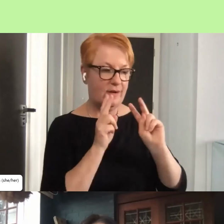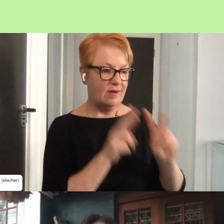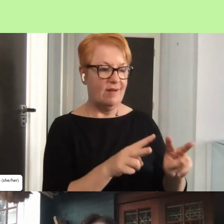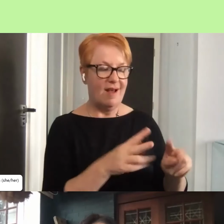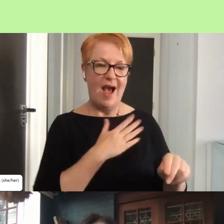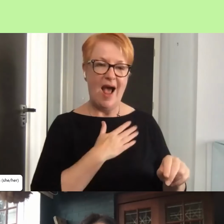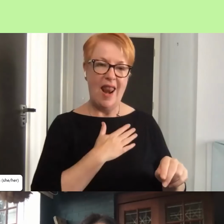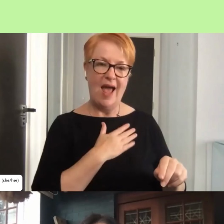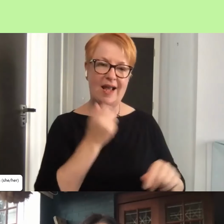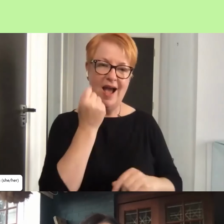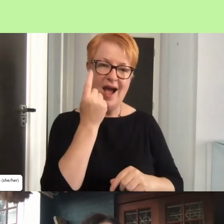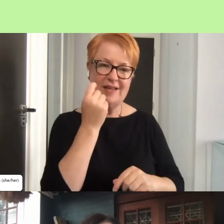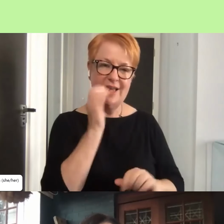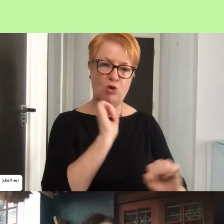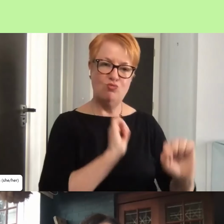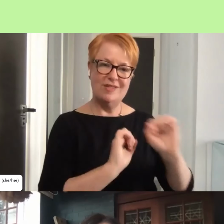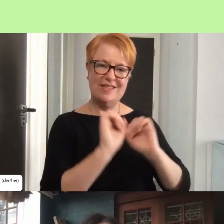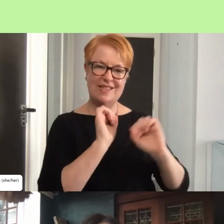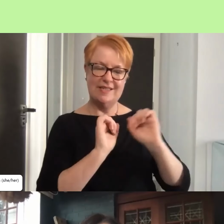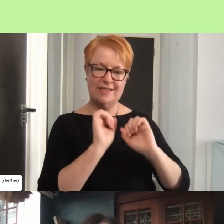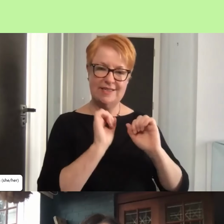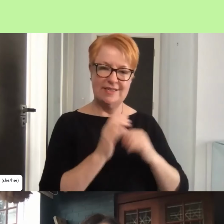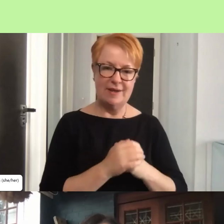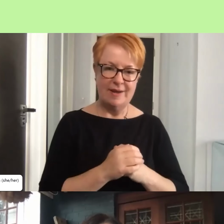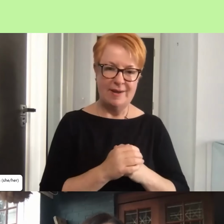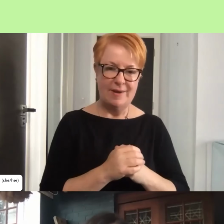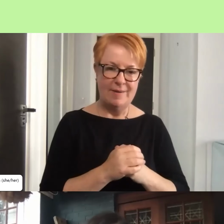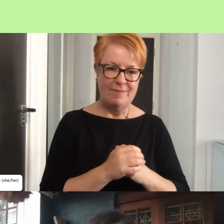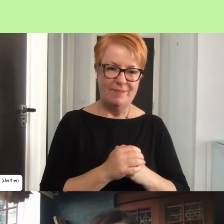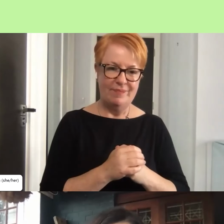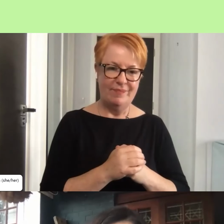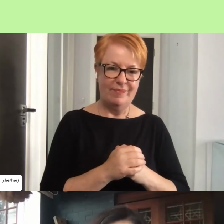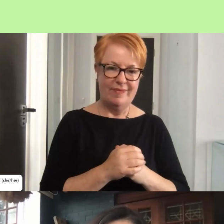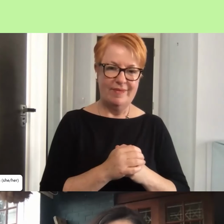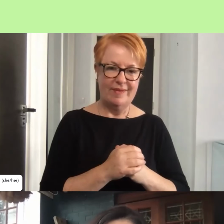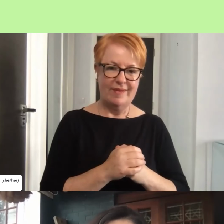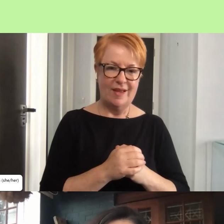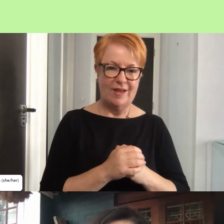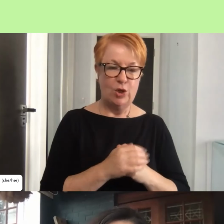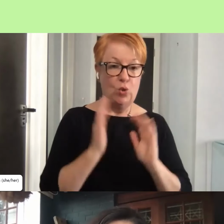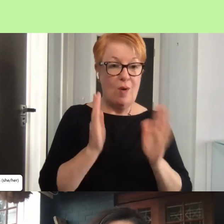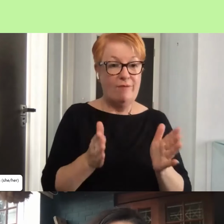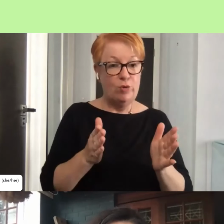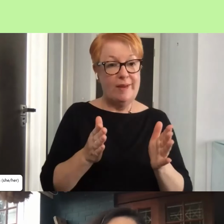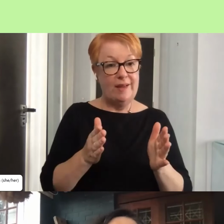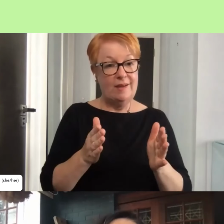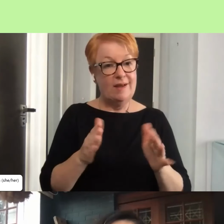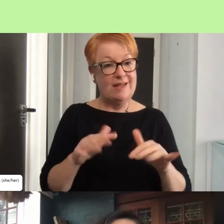How by creating you need to be attentive have something else to your body, to the nature, to whatever is around you.